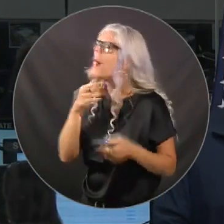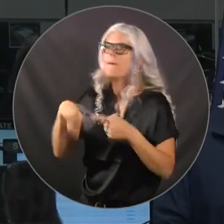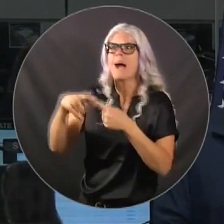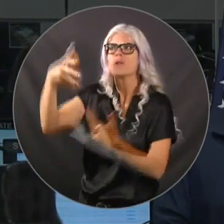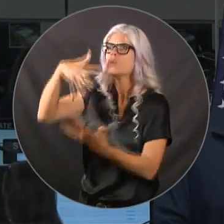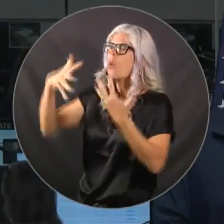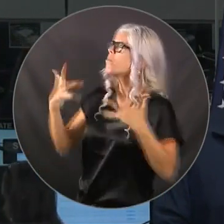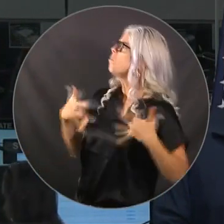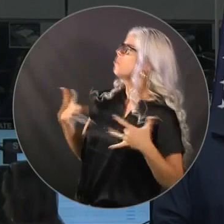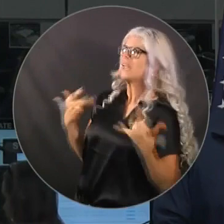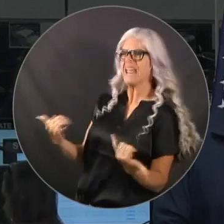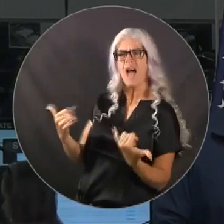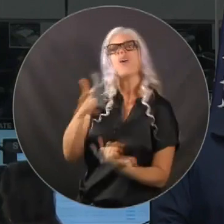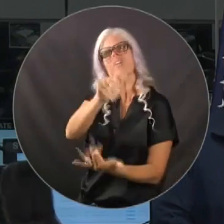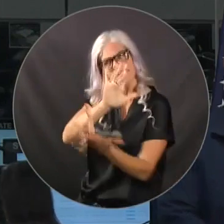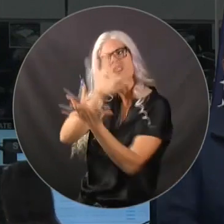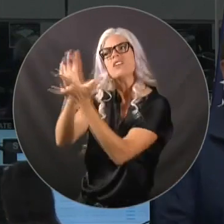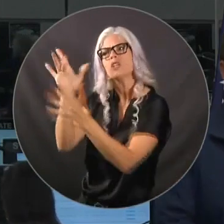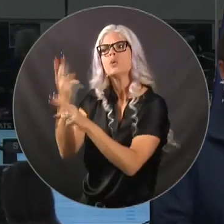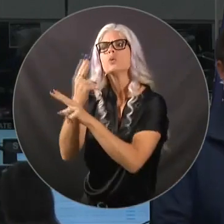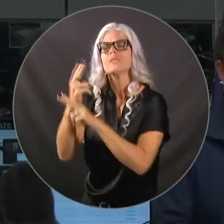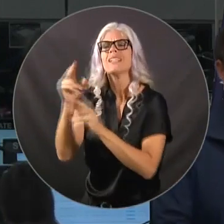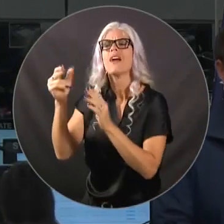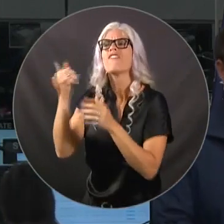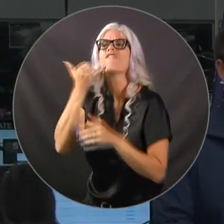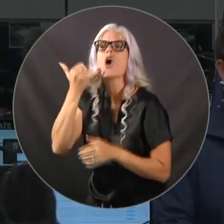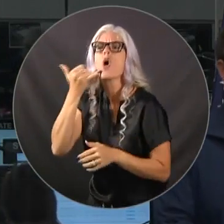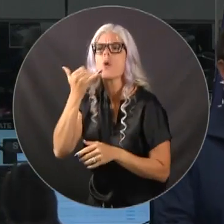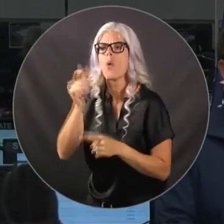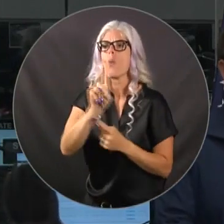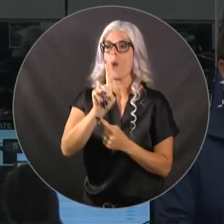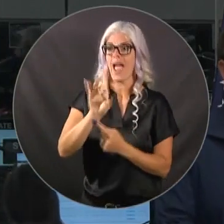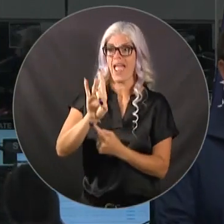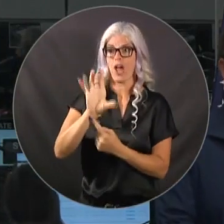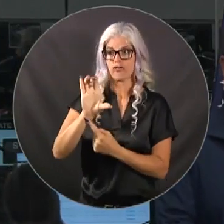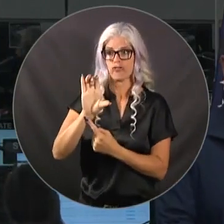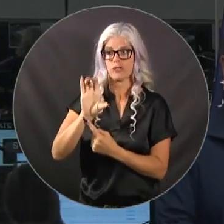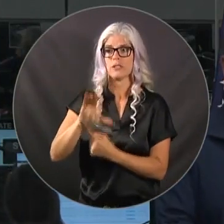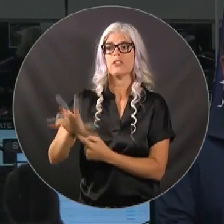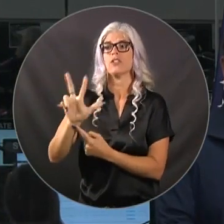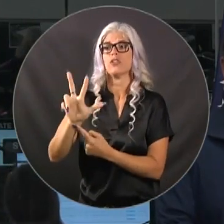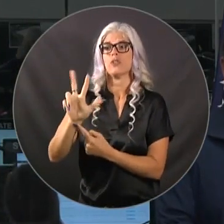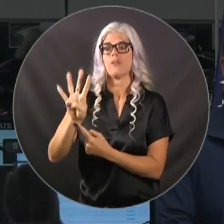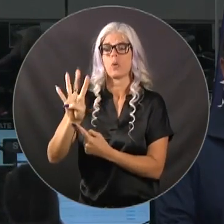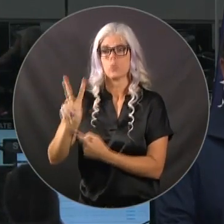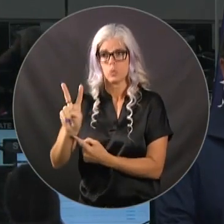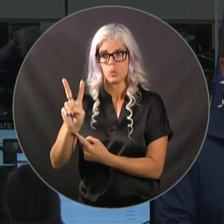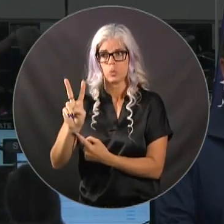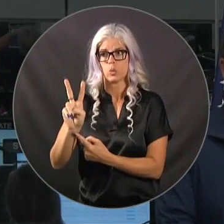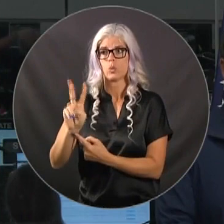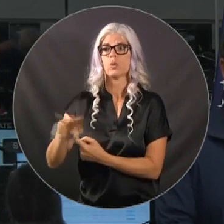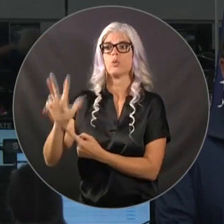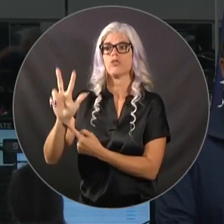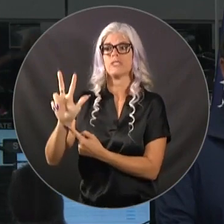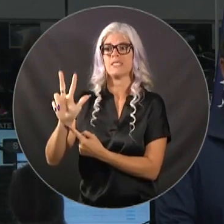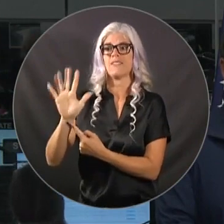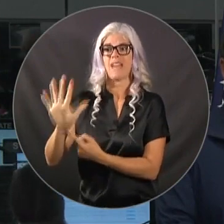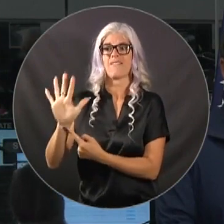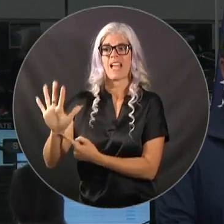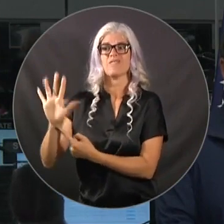line or the sale line at